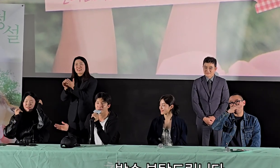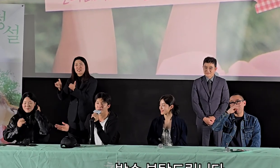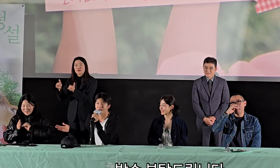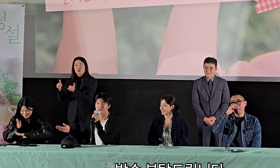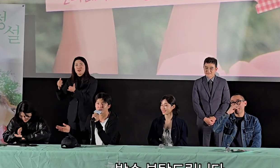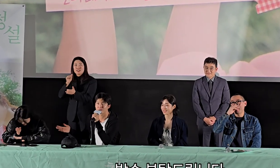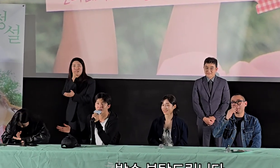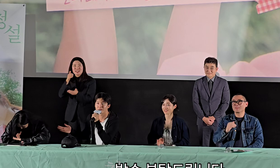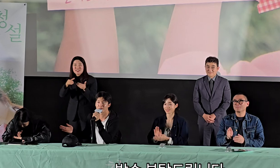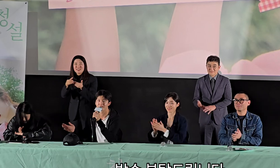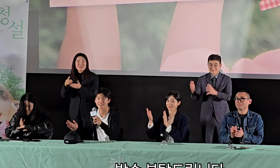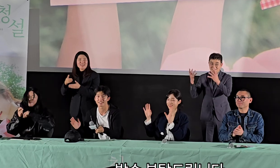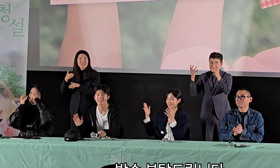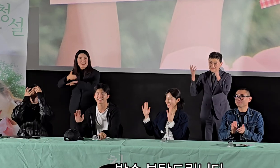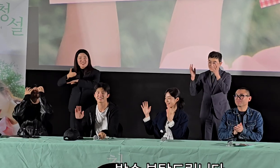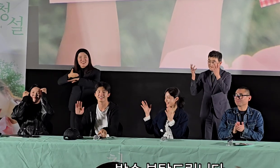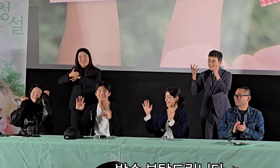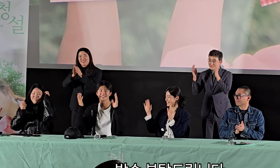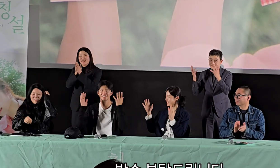to reporter Eun-seon for her hard work.